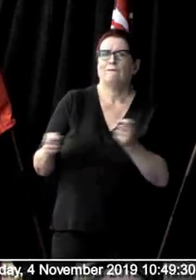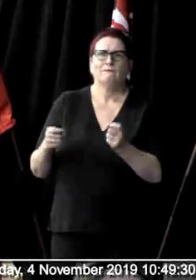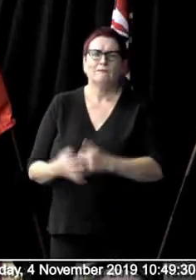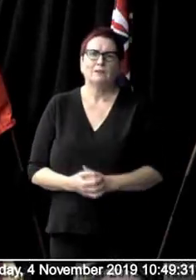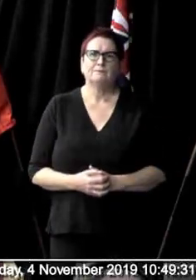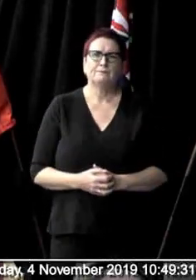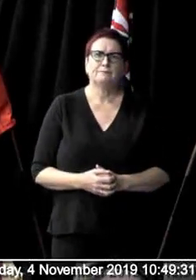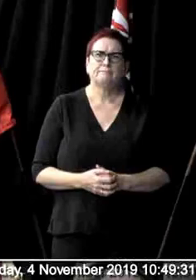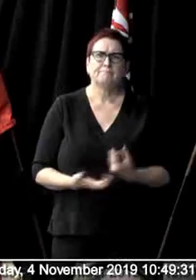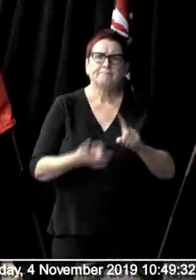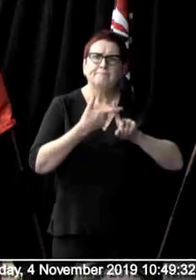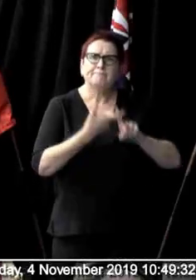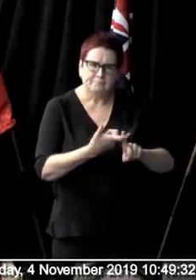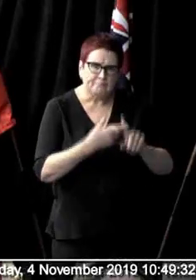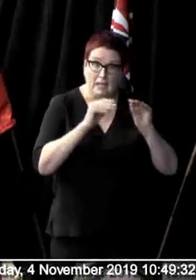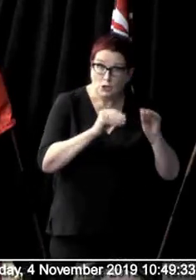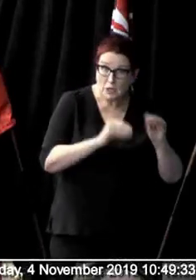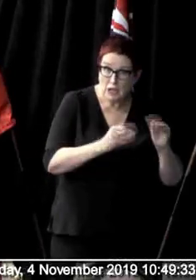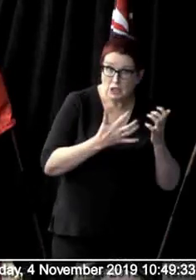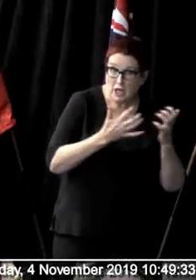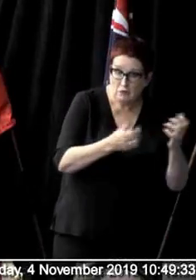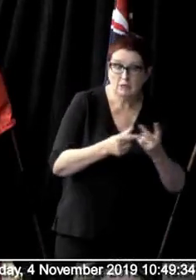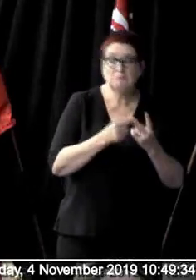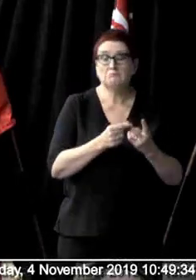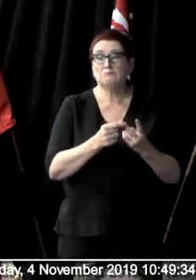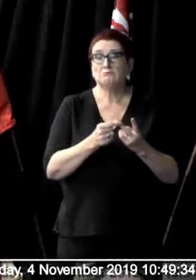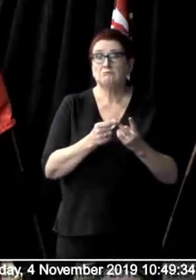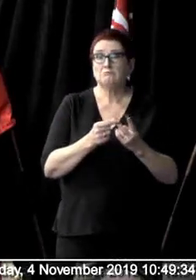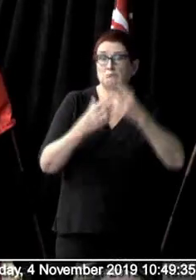work on the topics of education and learning, and accommodation,